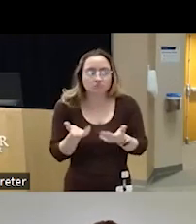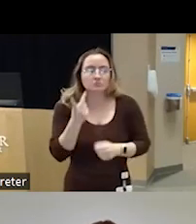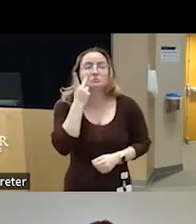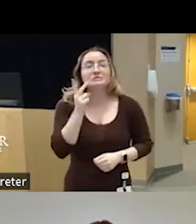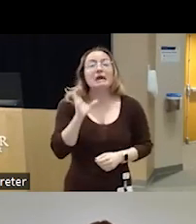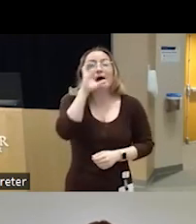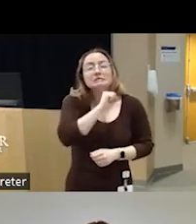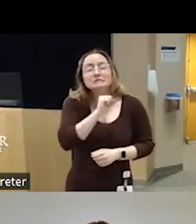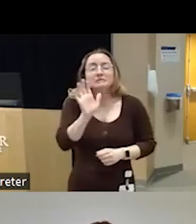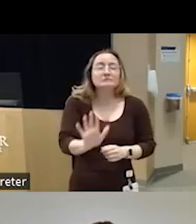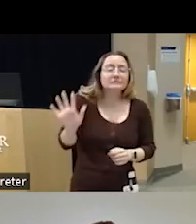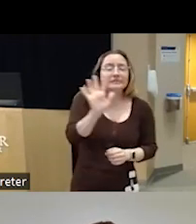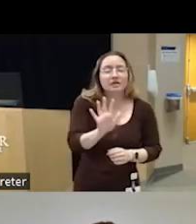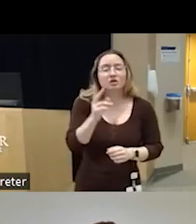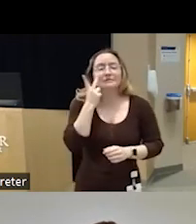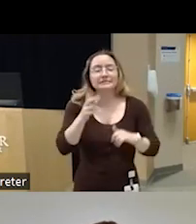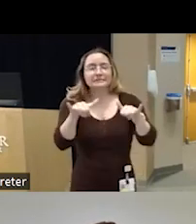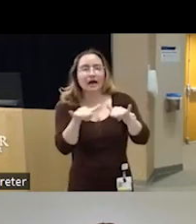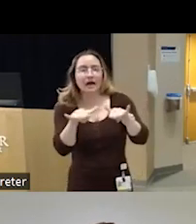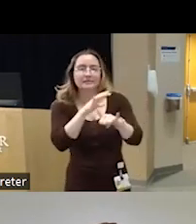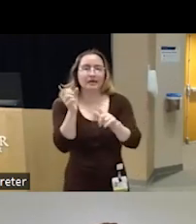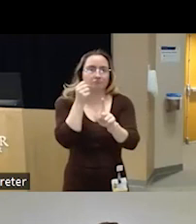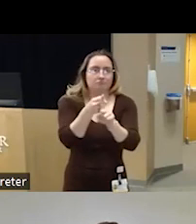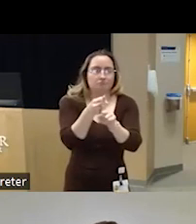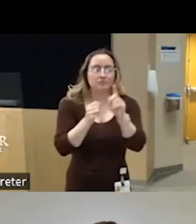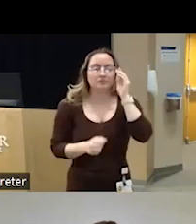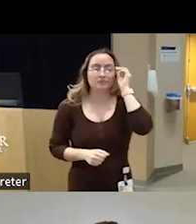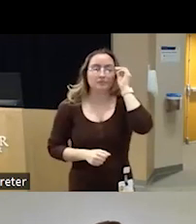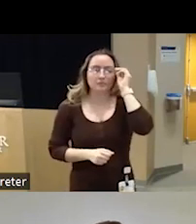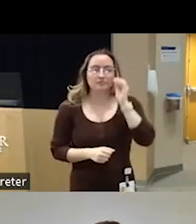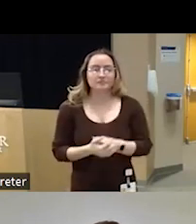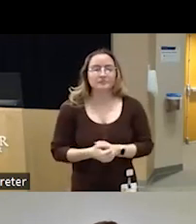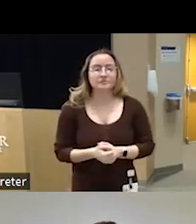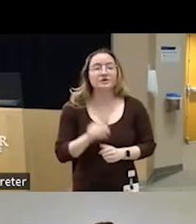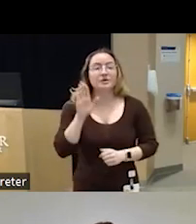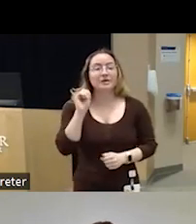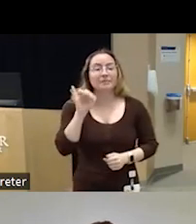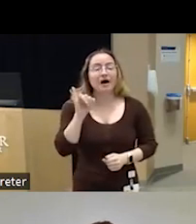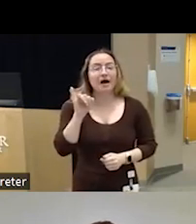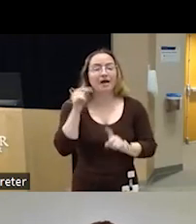size of the effects. So every BMI Point decrease gives you maybe an 8% decrease